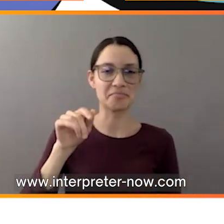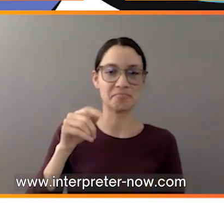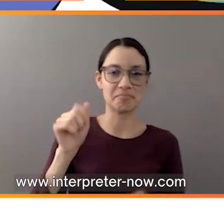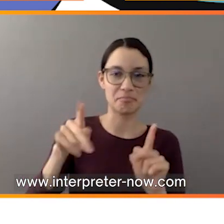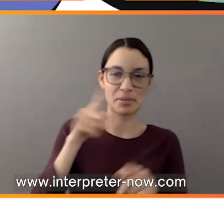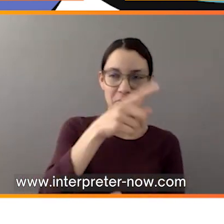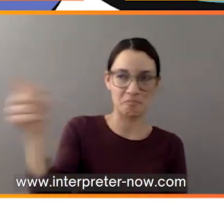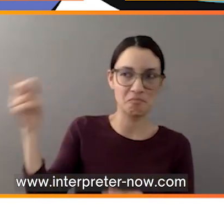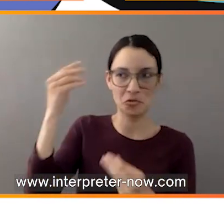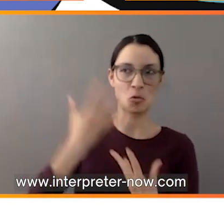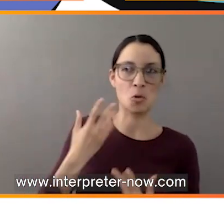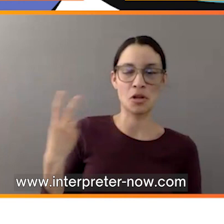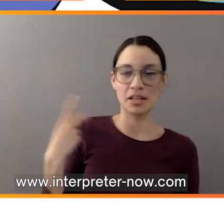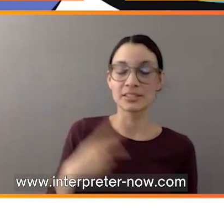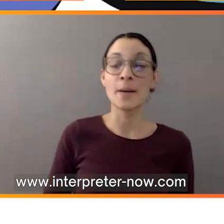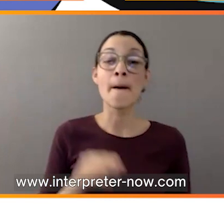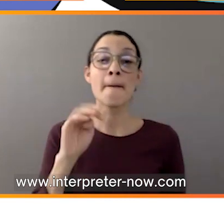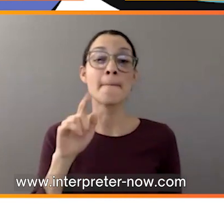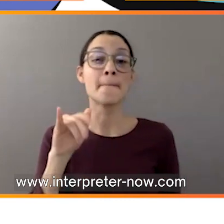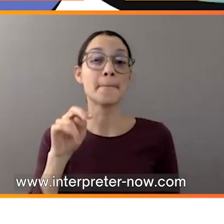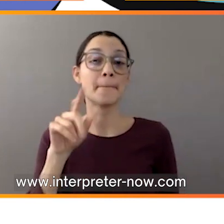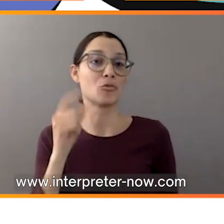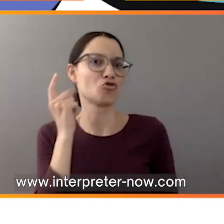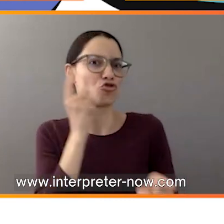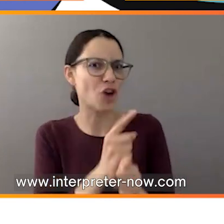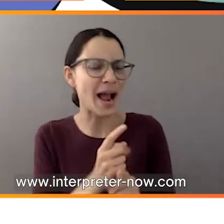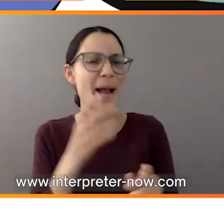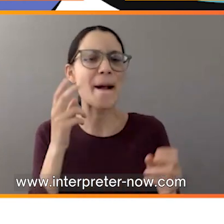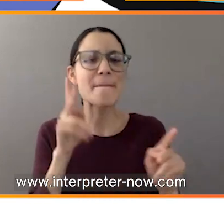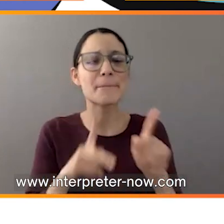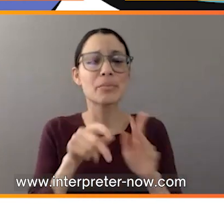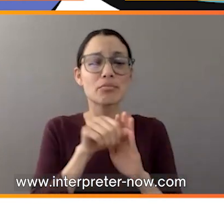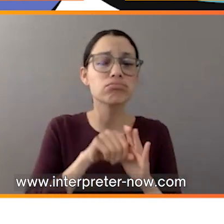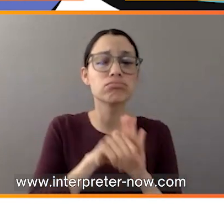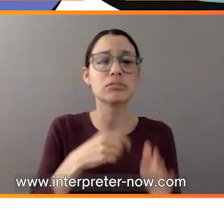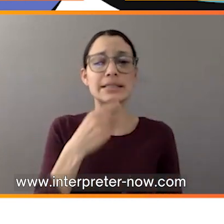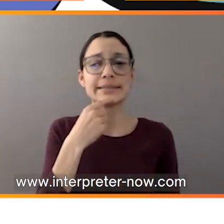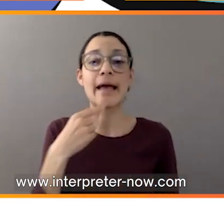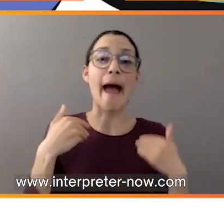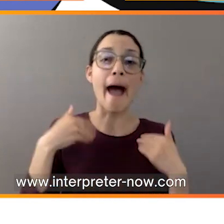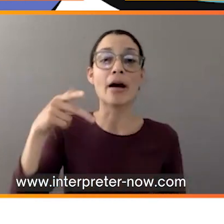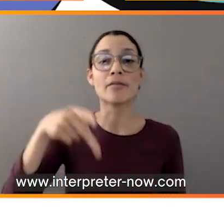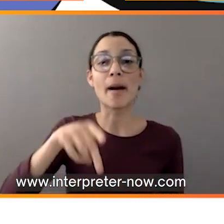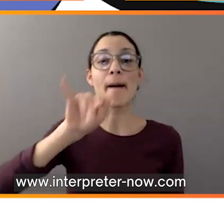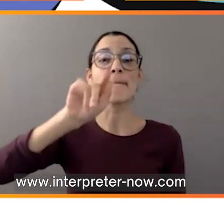We kept hearing at that time, there's a pipeline issue, there's a pipeline issue, there's a pipeline issue, that's why we don't have diverse talent.